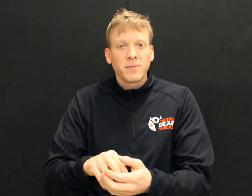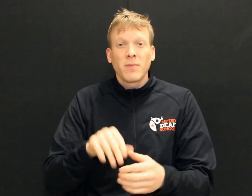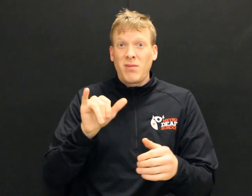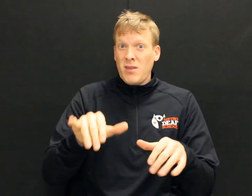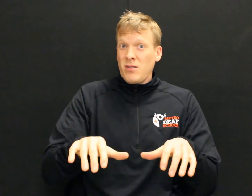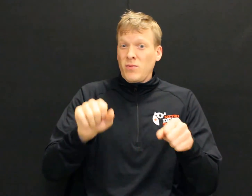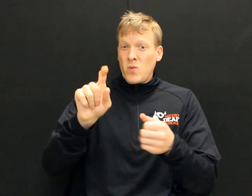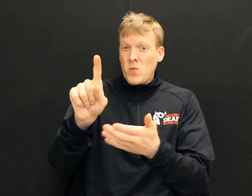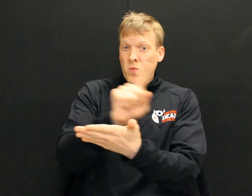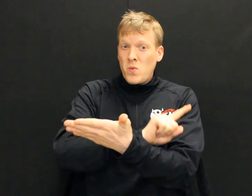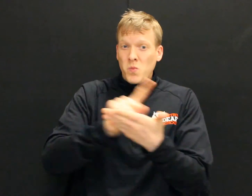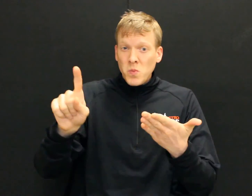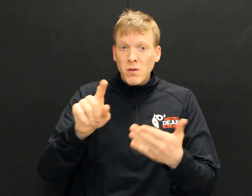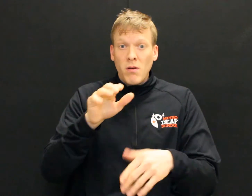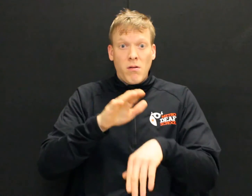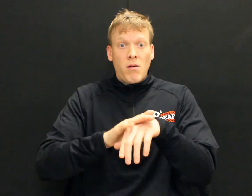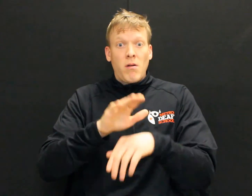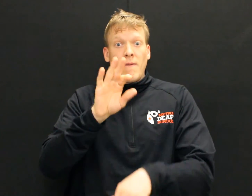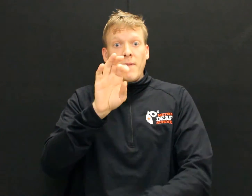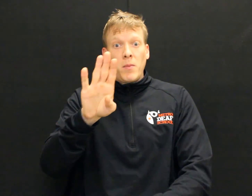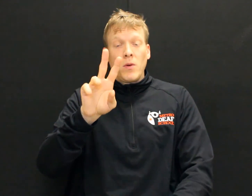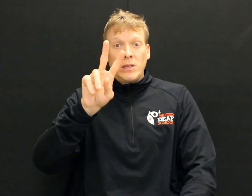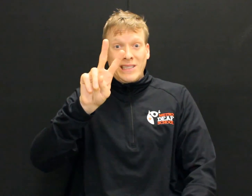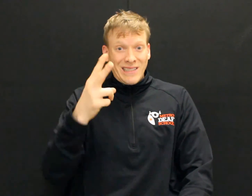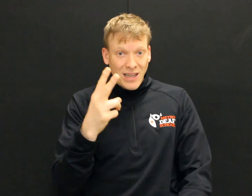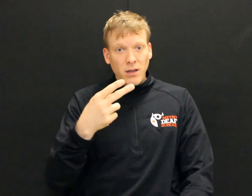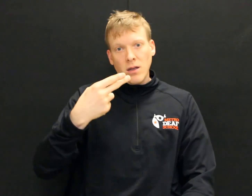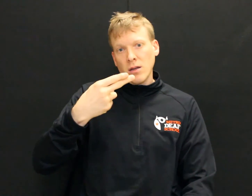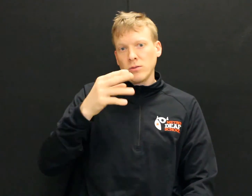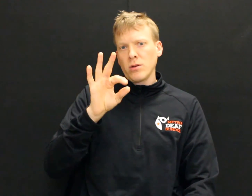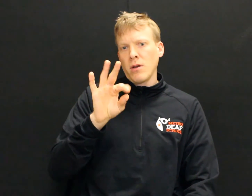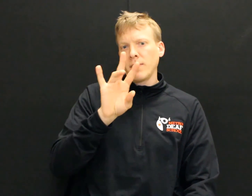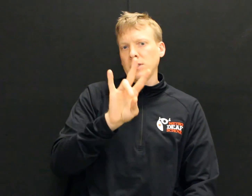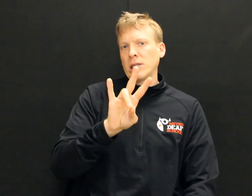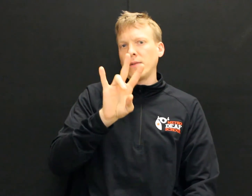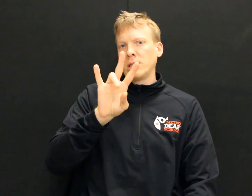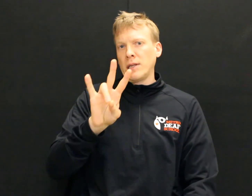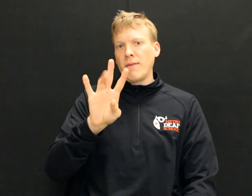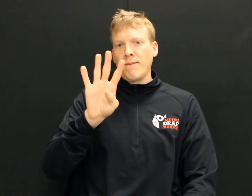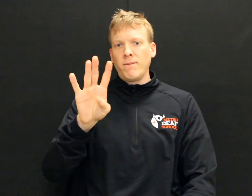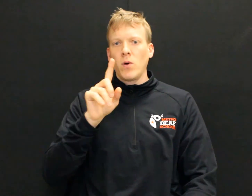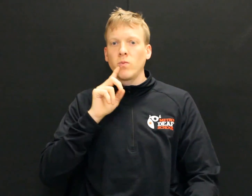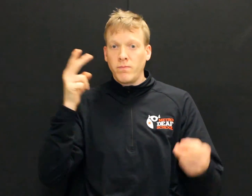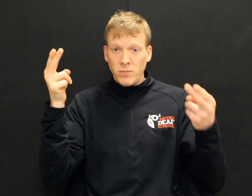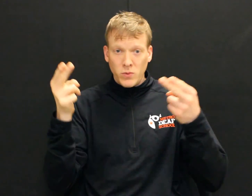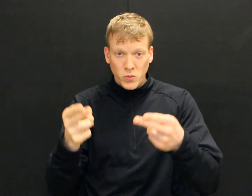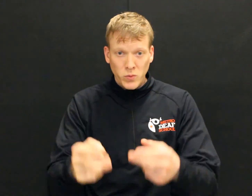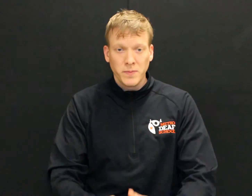It took a week and on February 2, HF 774 was introduced.